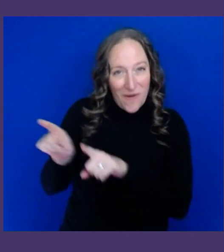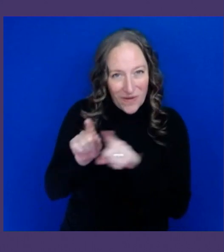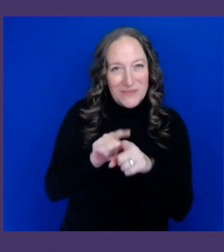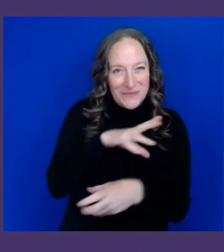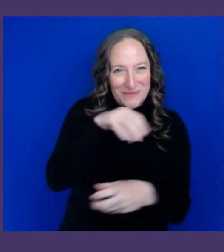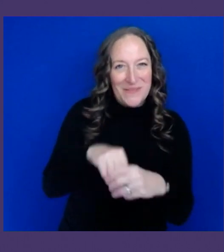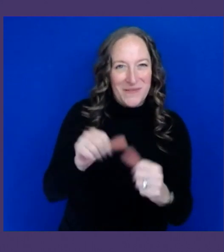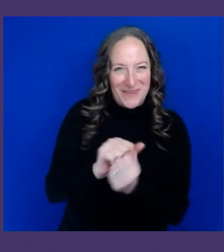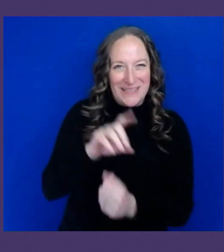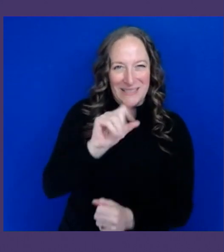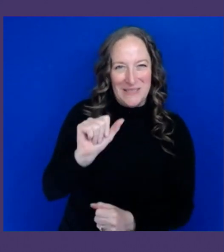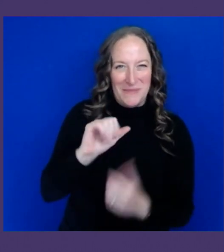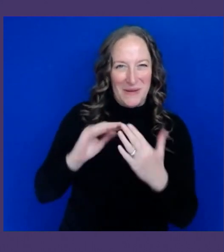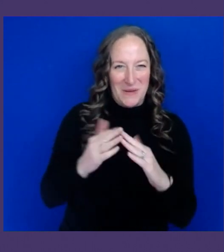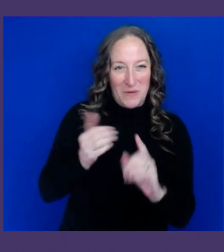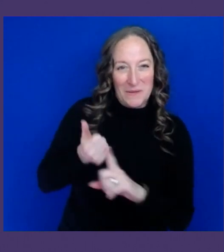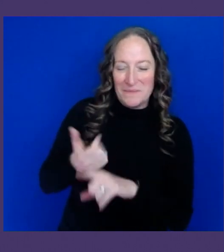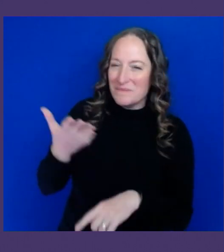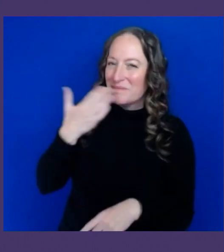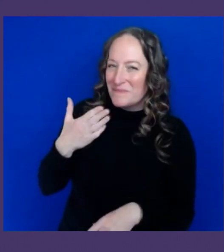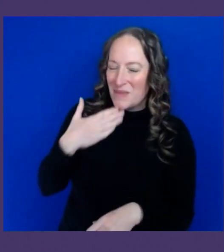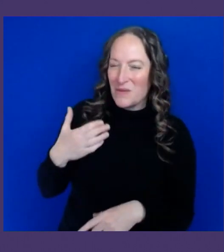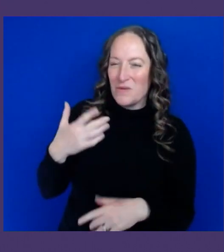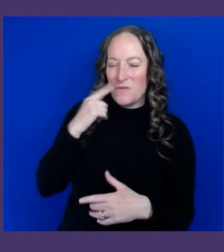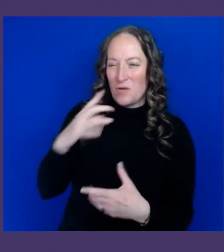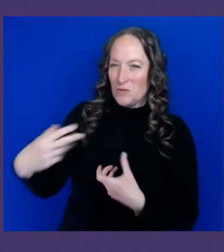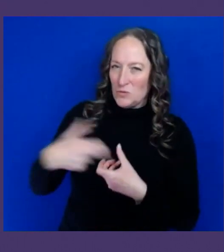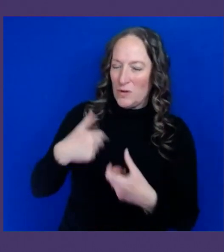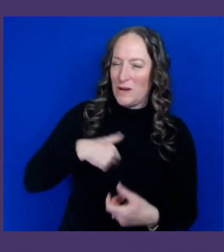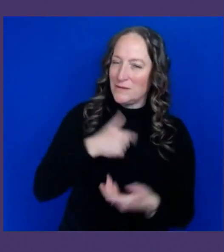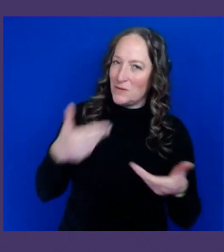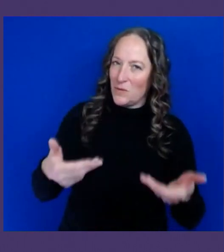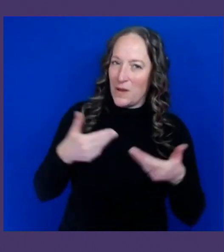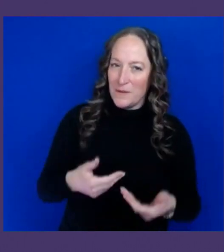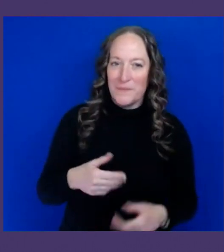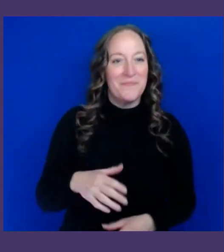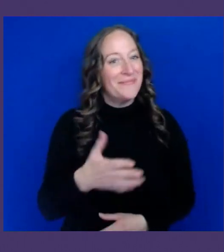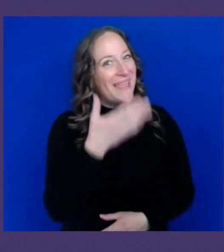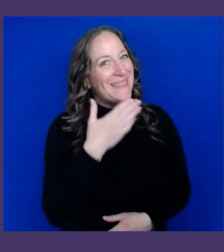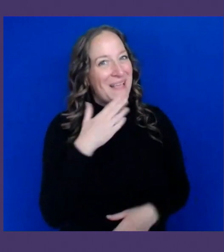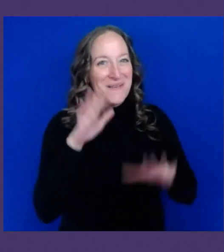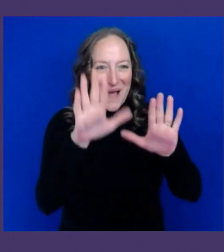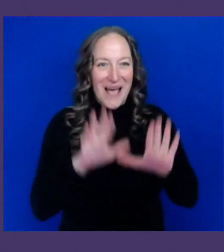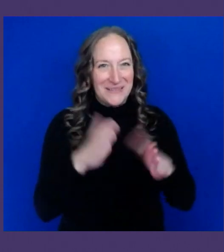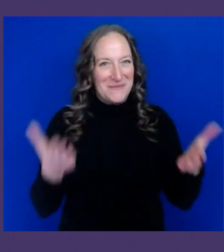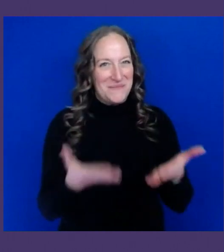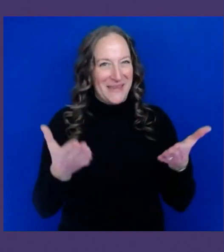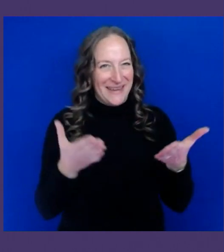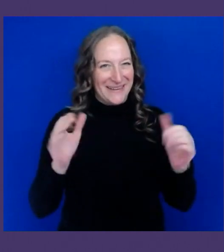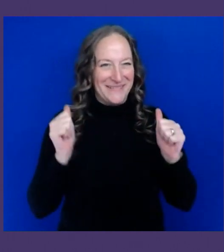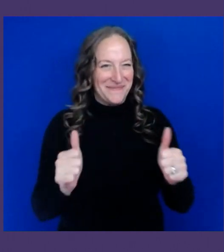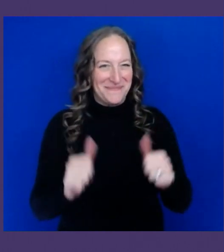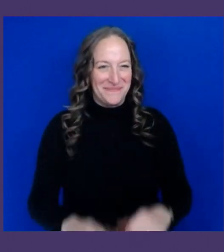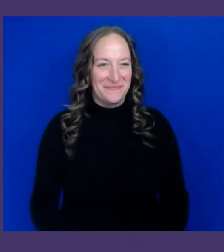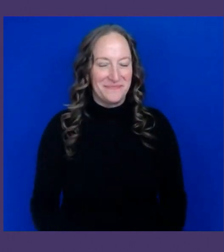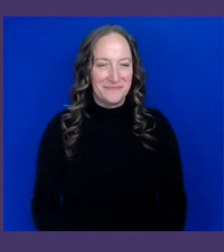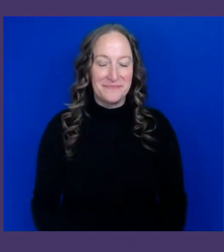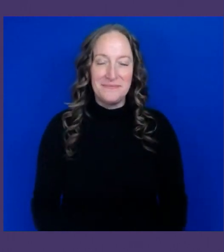Reid, thank you so much for joining us and welcome. Reid Jewett Smith: Thank you. Awesome to be here, everybody. Jamie Dean: All right, well, let's dive right in because